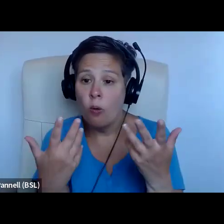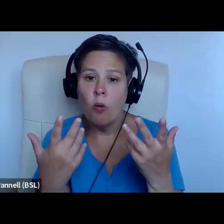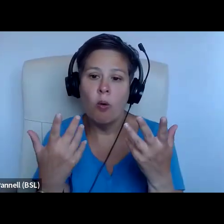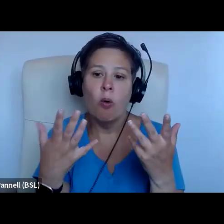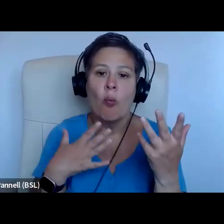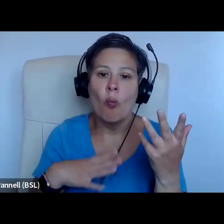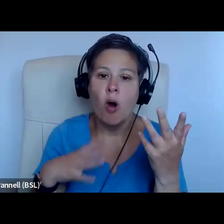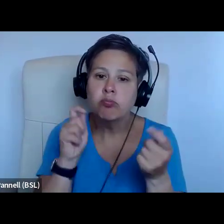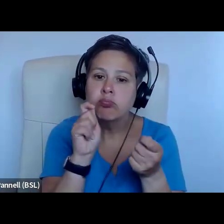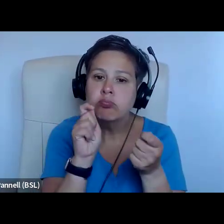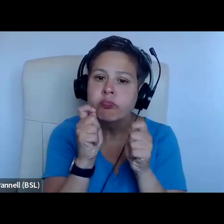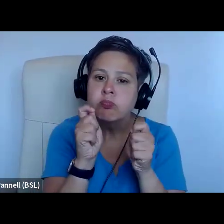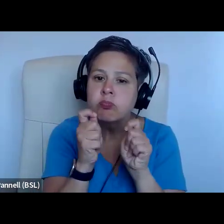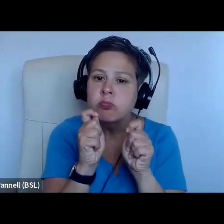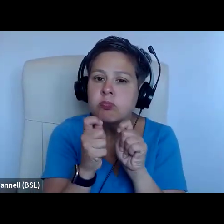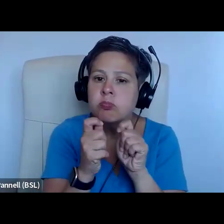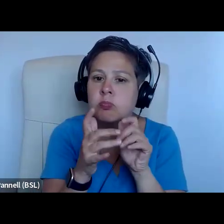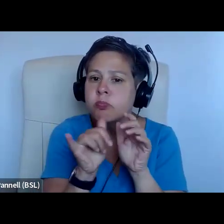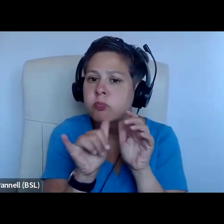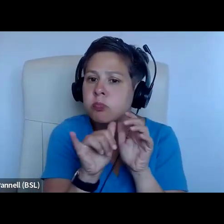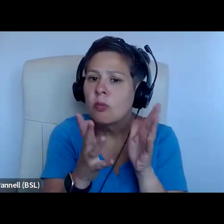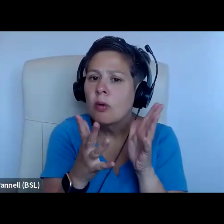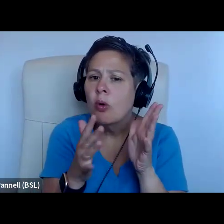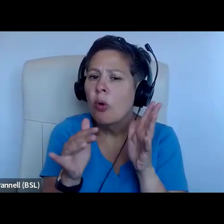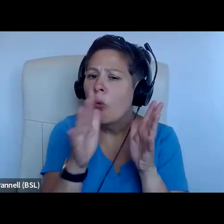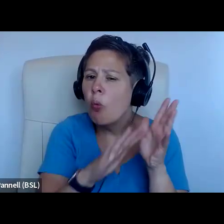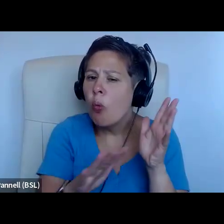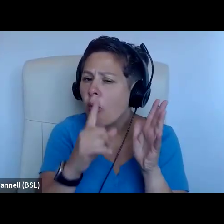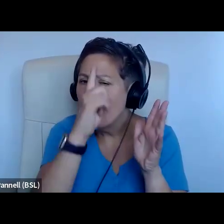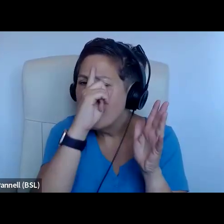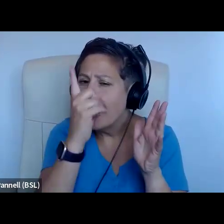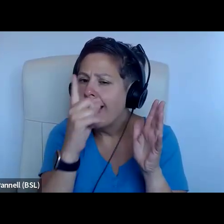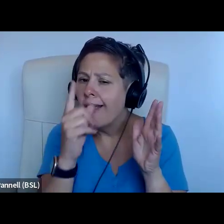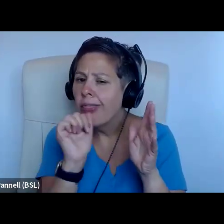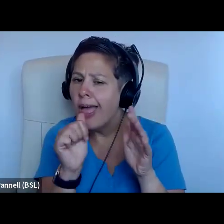the opportunity for influence here so that one doesn't make a recommendation that really has